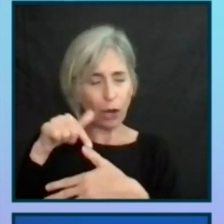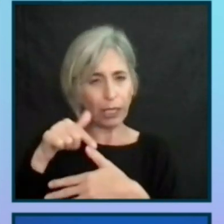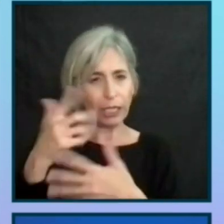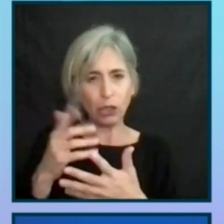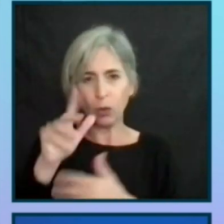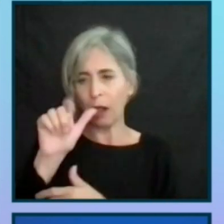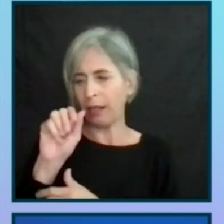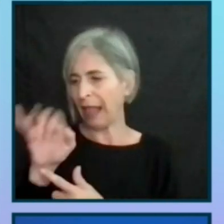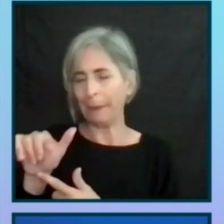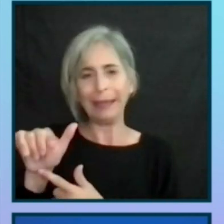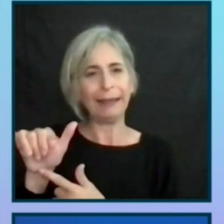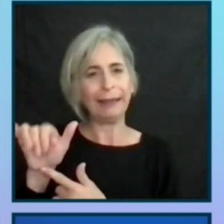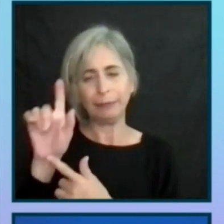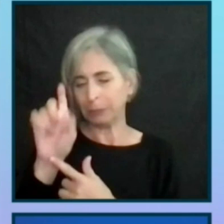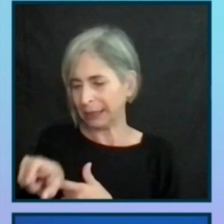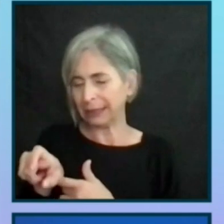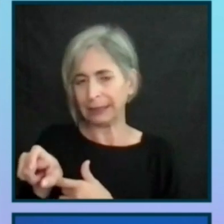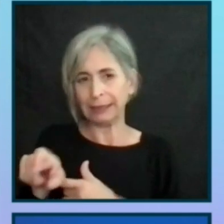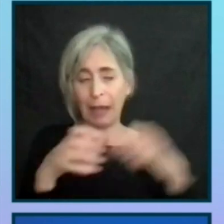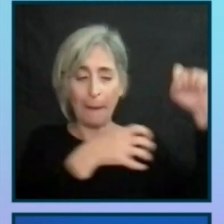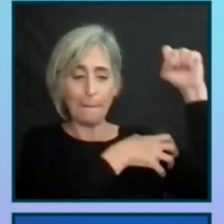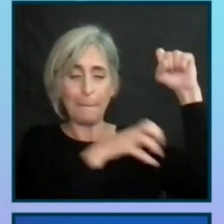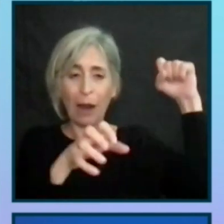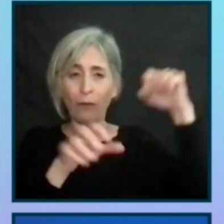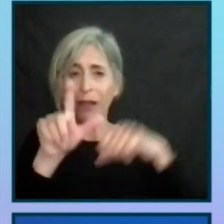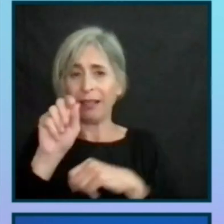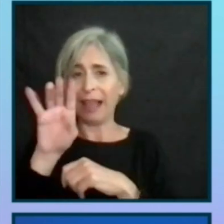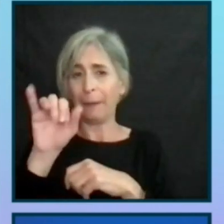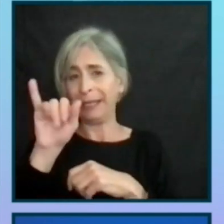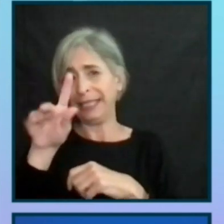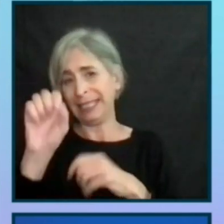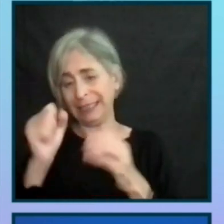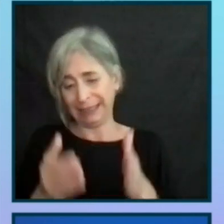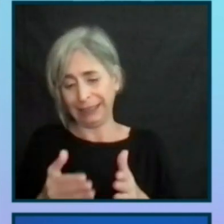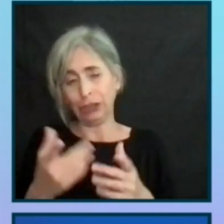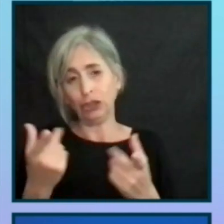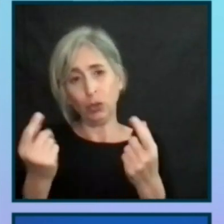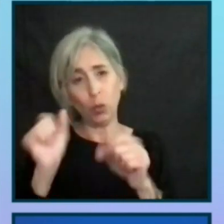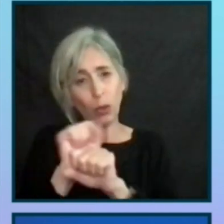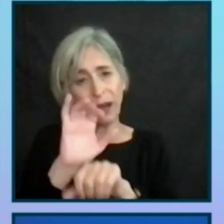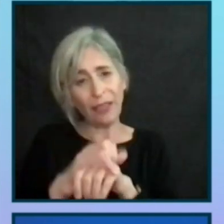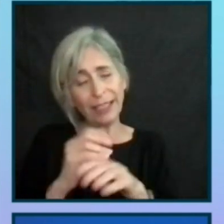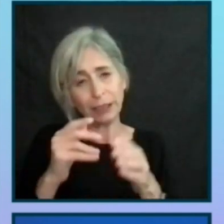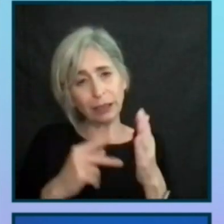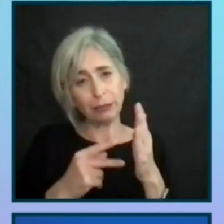I think we probably need some powerful lobbies to work on this. And I'm sharing this with all of you